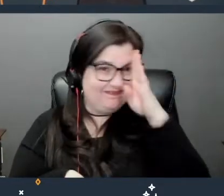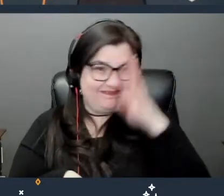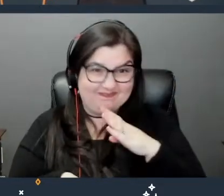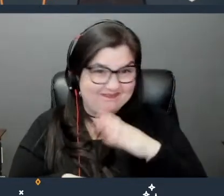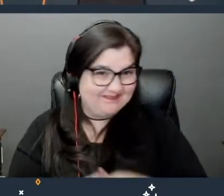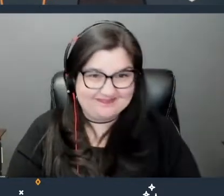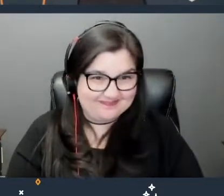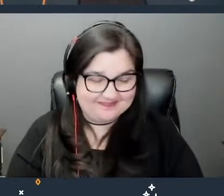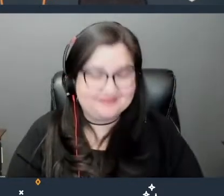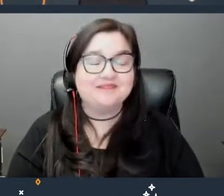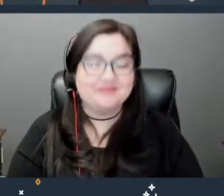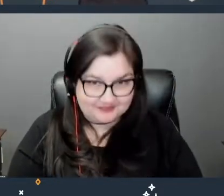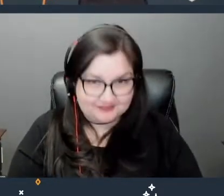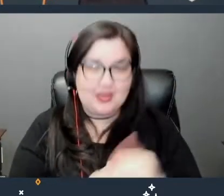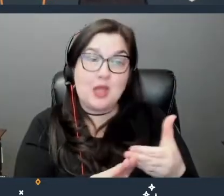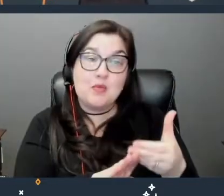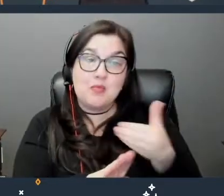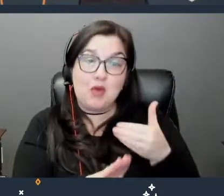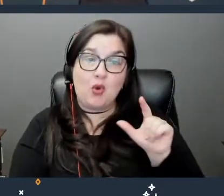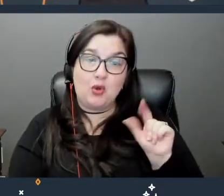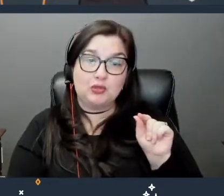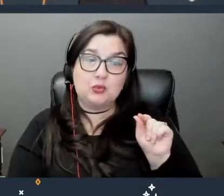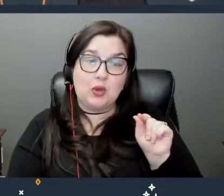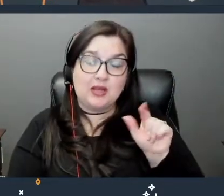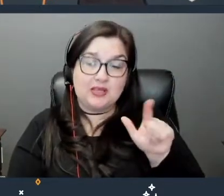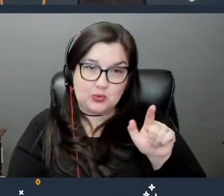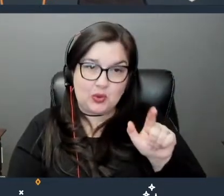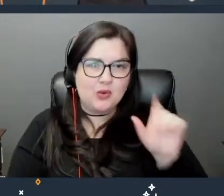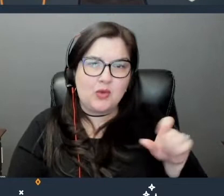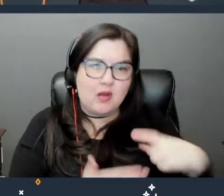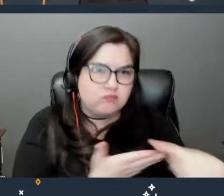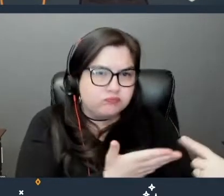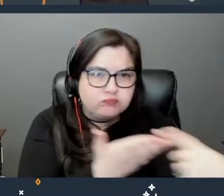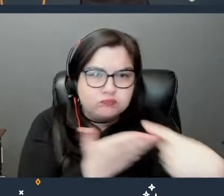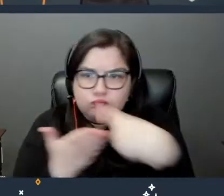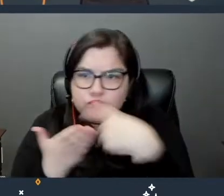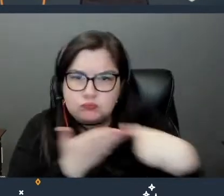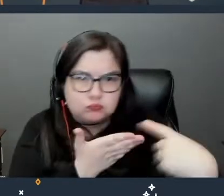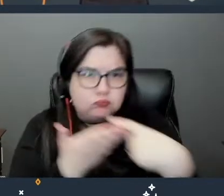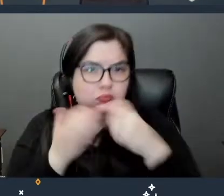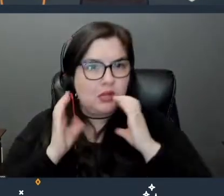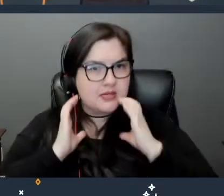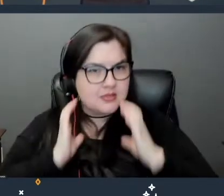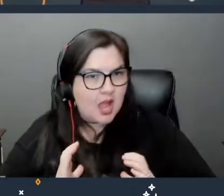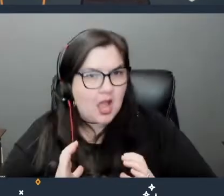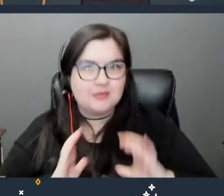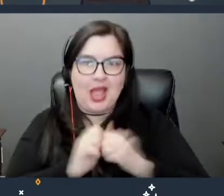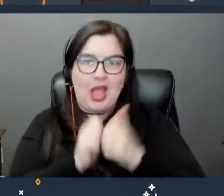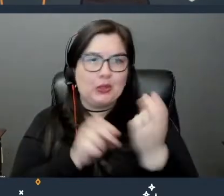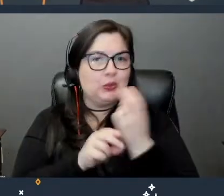Even before 2020, we talked with dozens and hundreds of customers about how they can use modern technology like S3